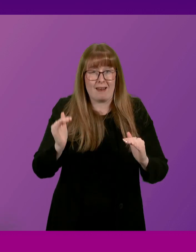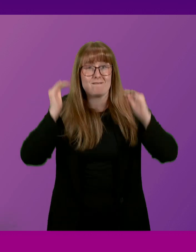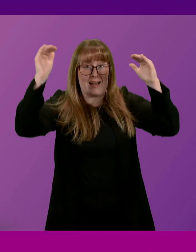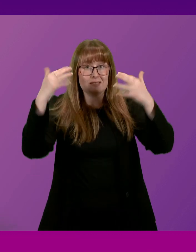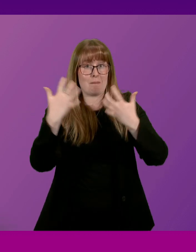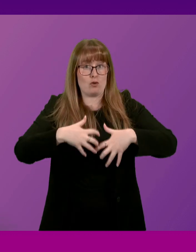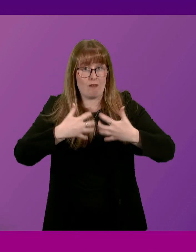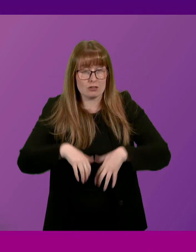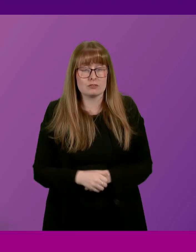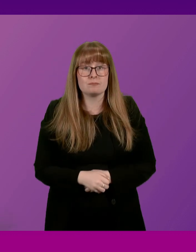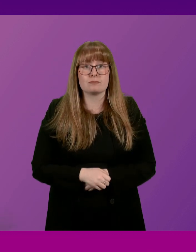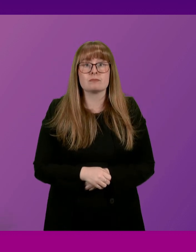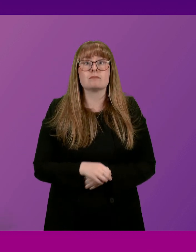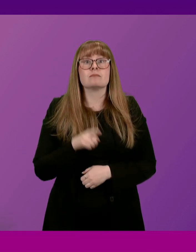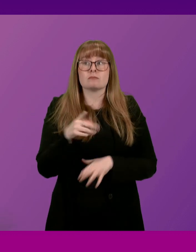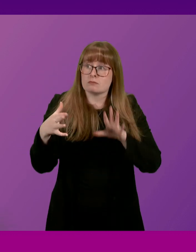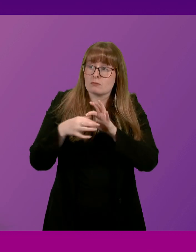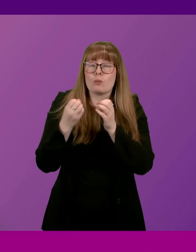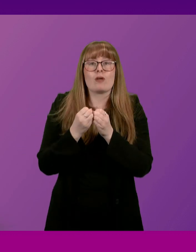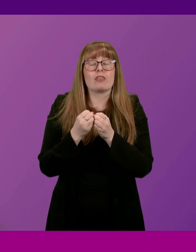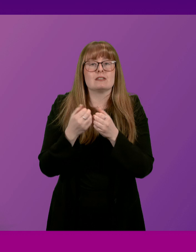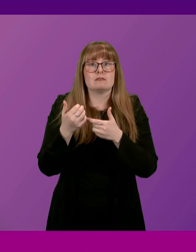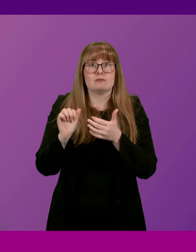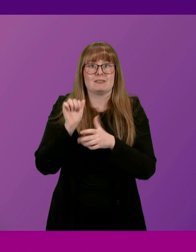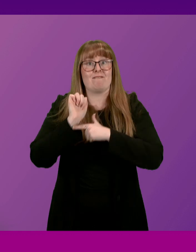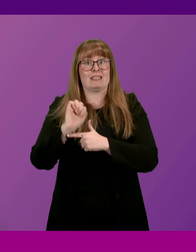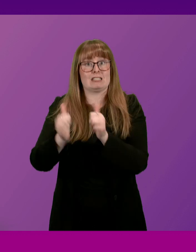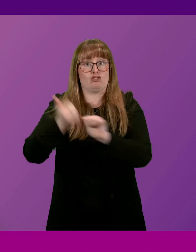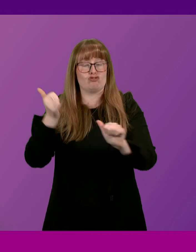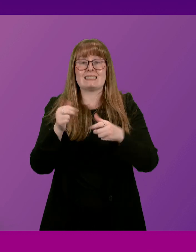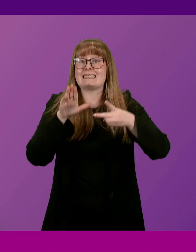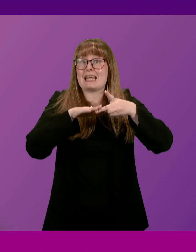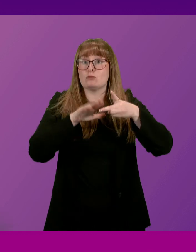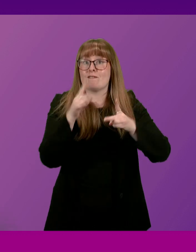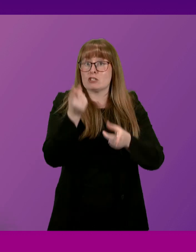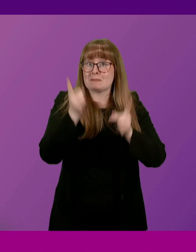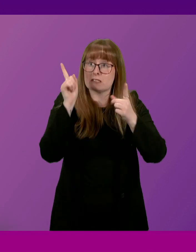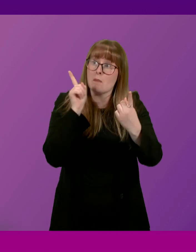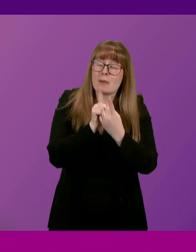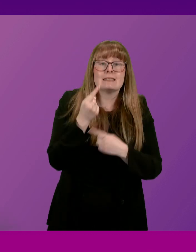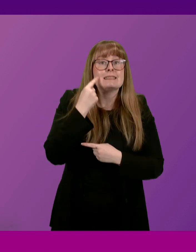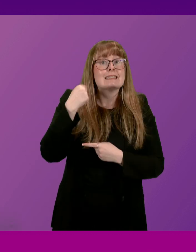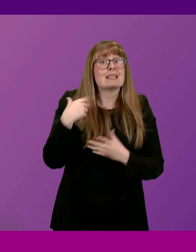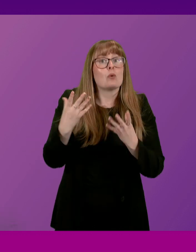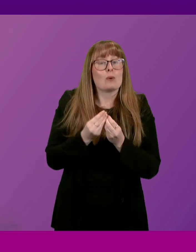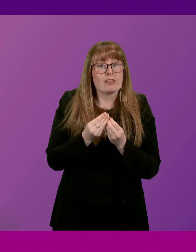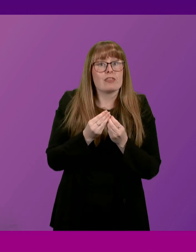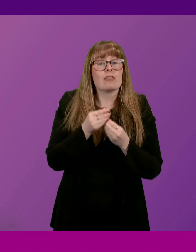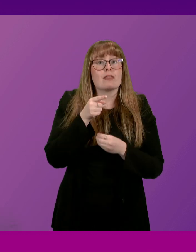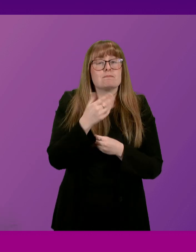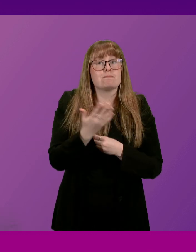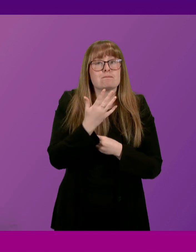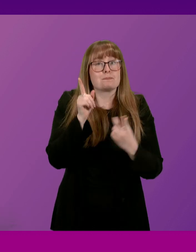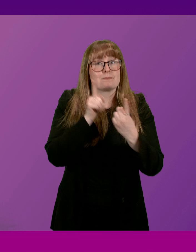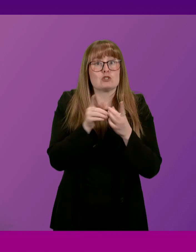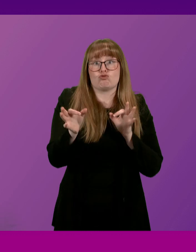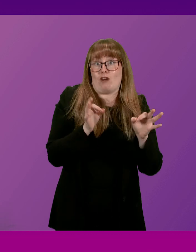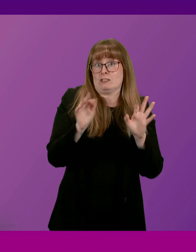On dialogue with the defence industry, the Deputy First Minister yesterday met the delivery board on